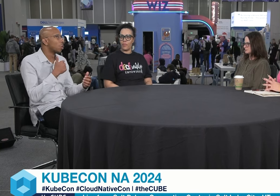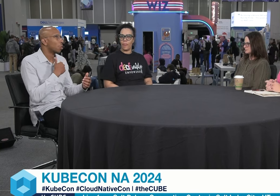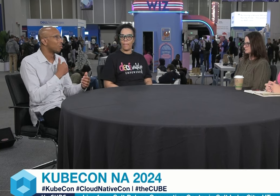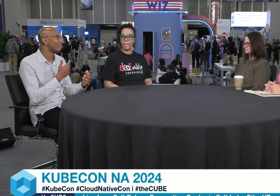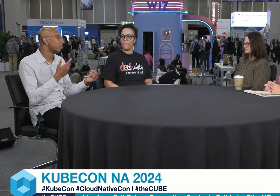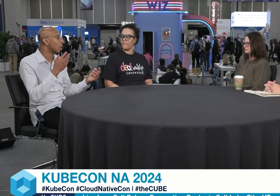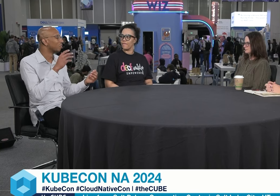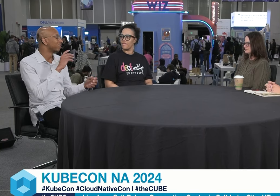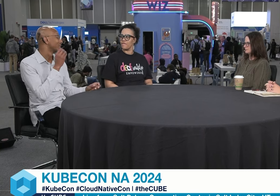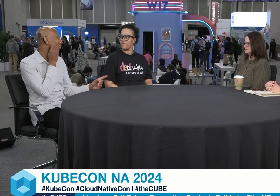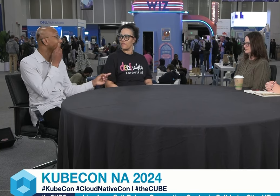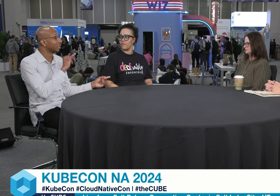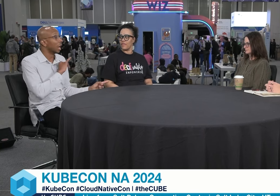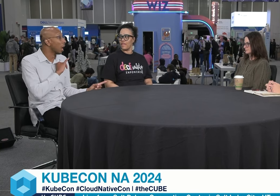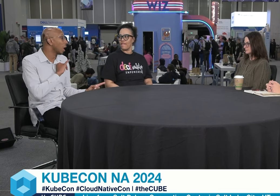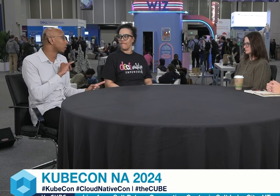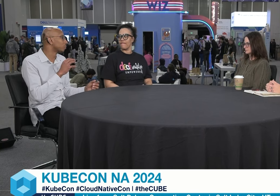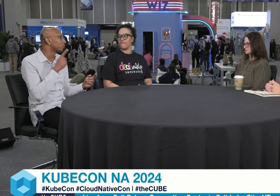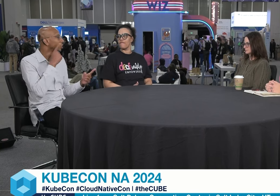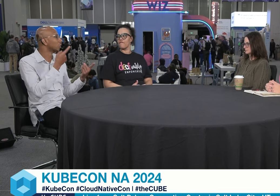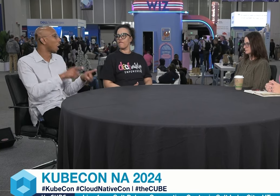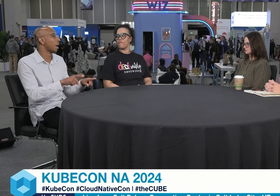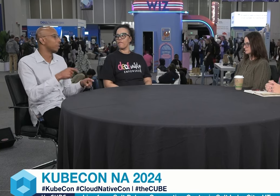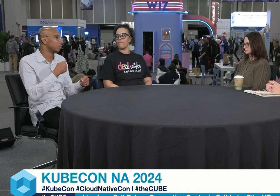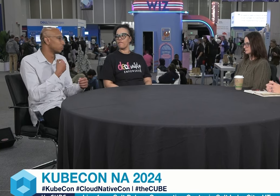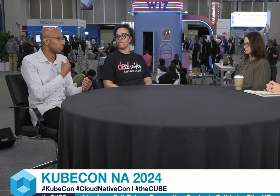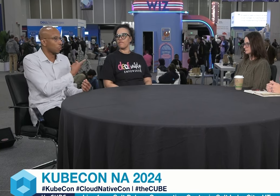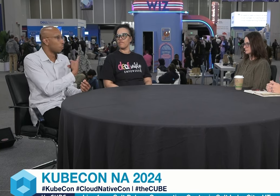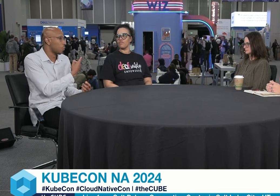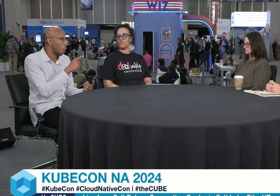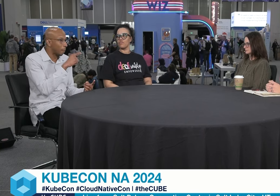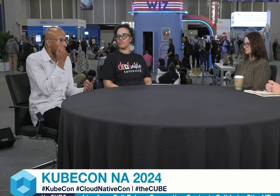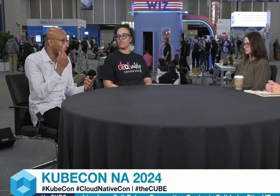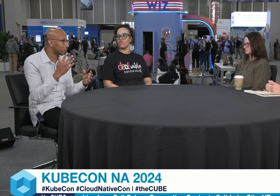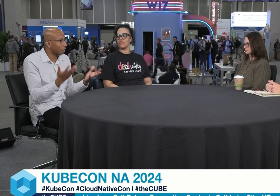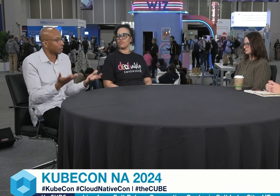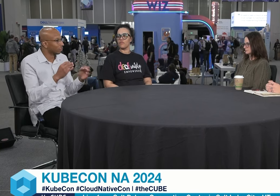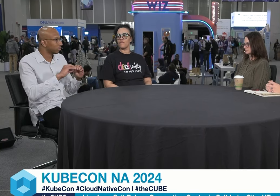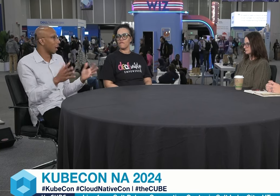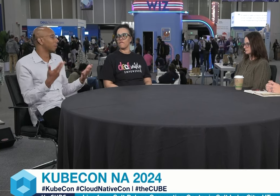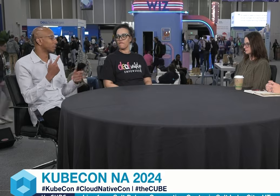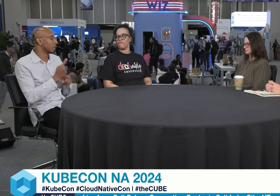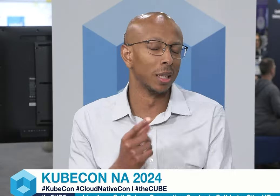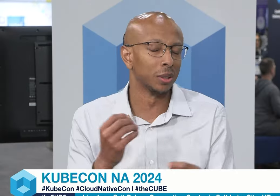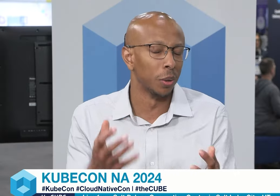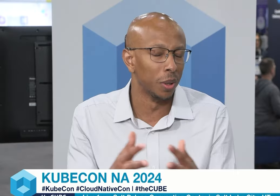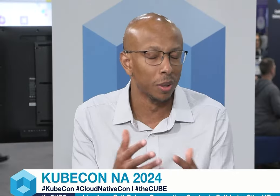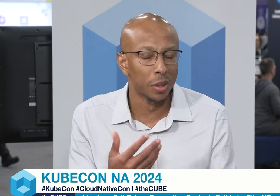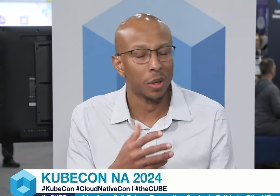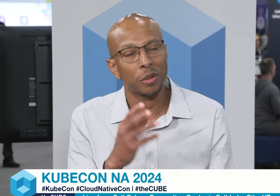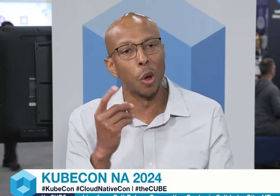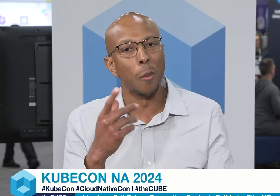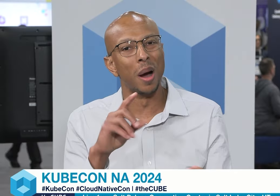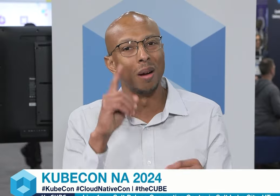Yeah, so Destiny and I just happened that we are both Black,